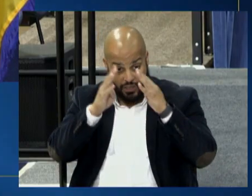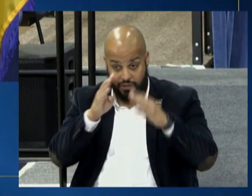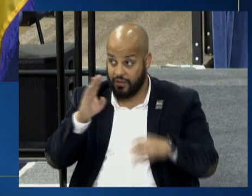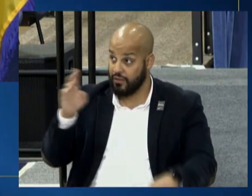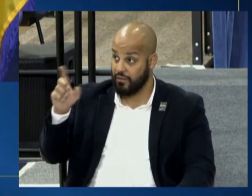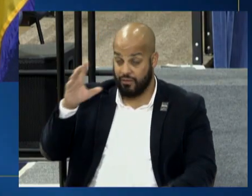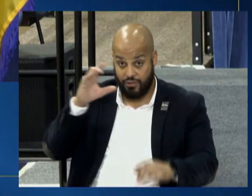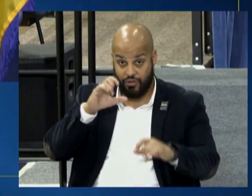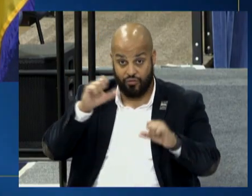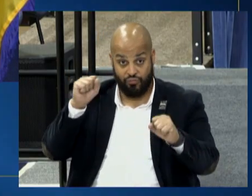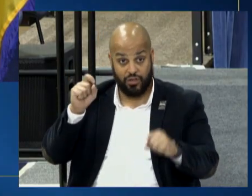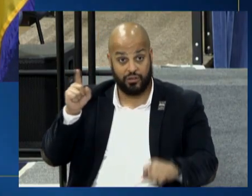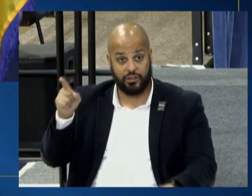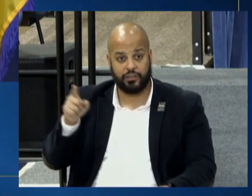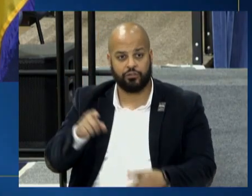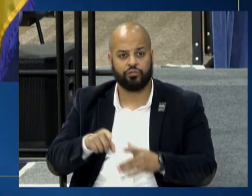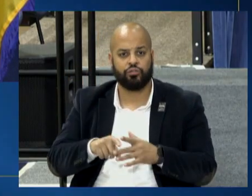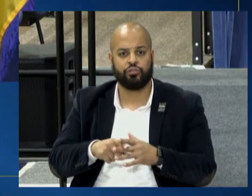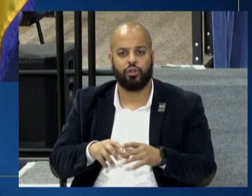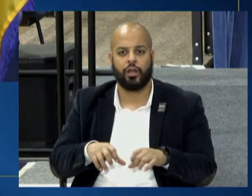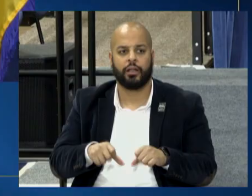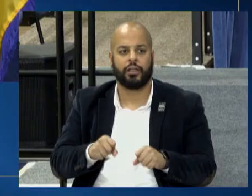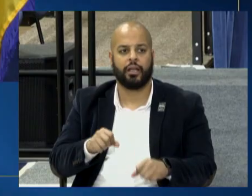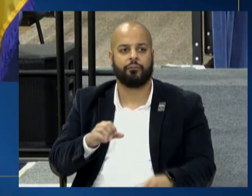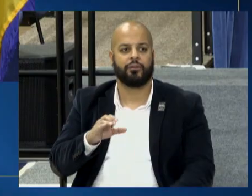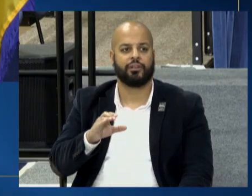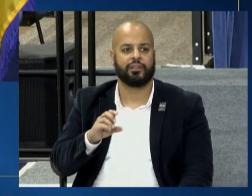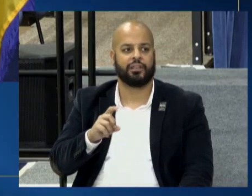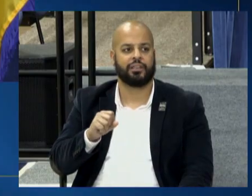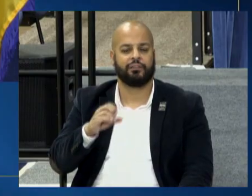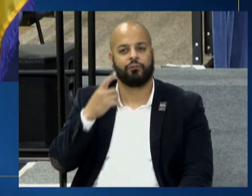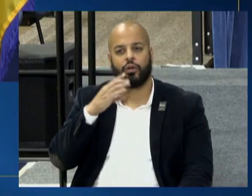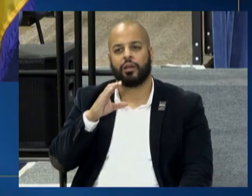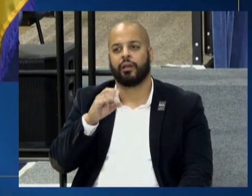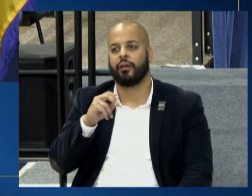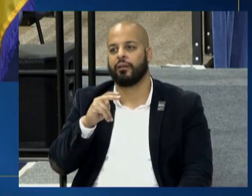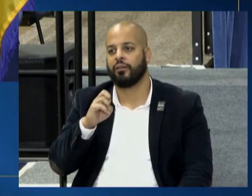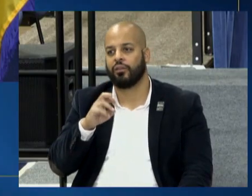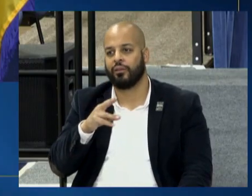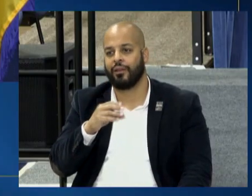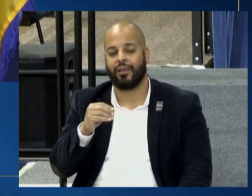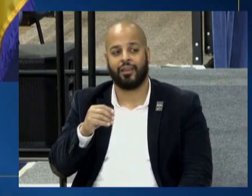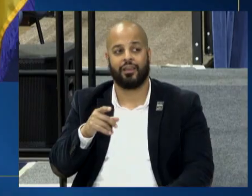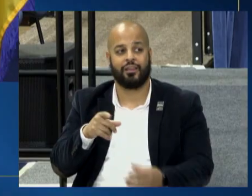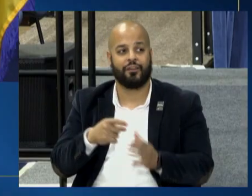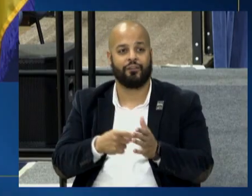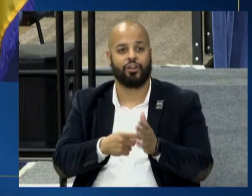kickstarted the adoption of USCDI+Cancer. And EOM requires oncology providers to